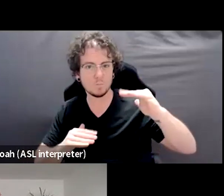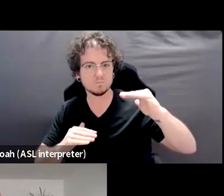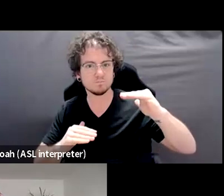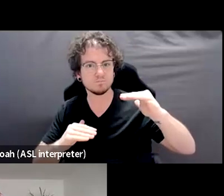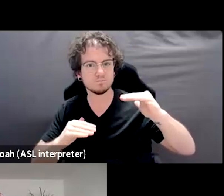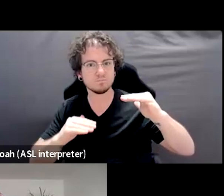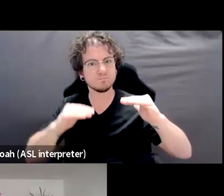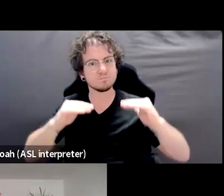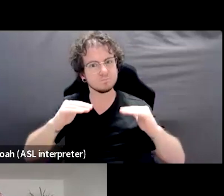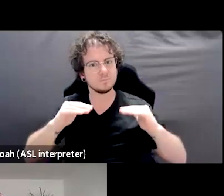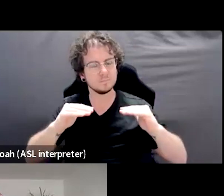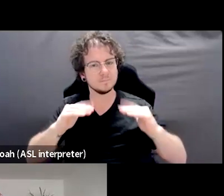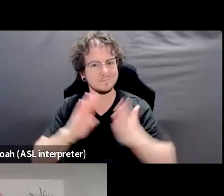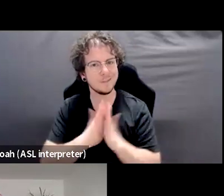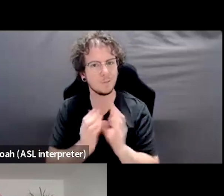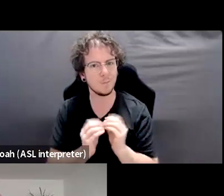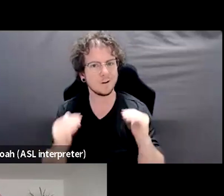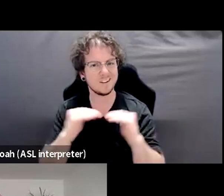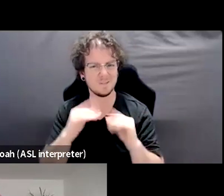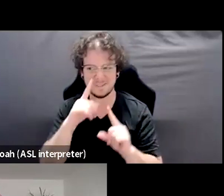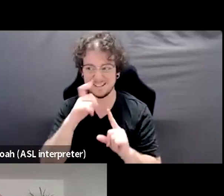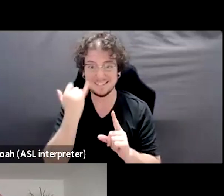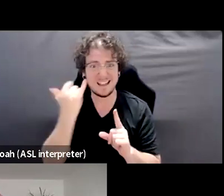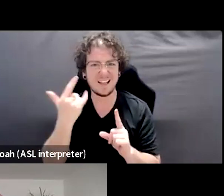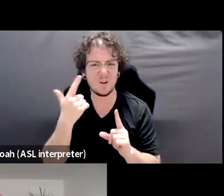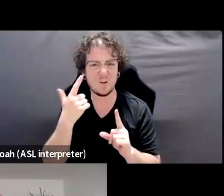for anyone to move up really. Don: